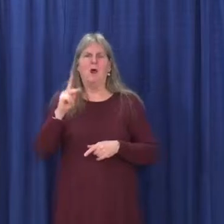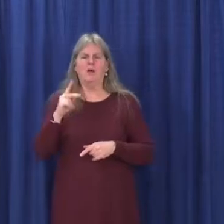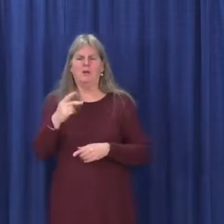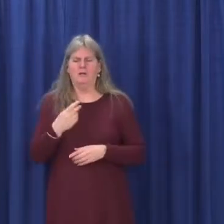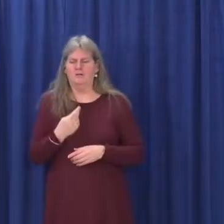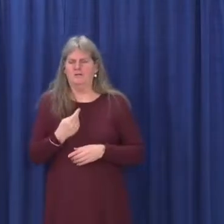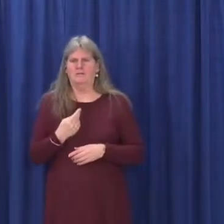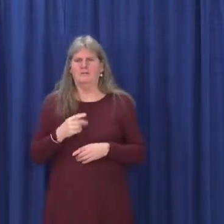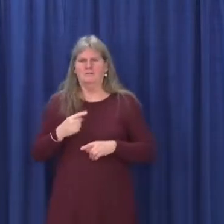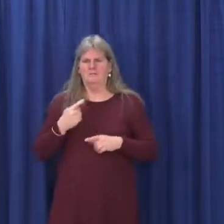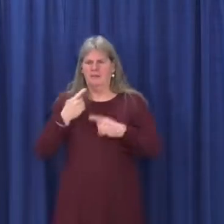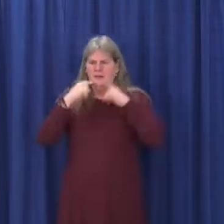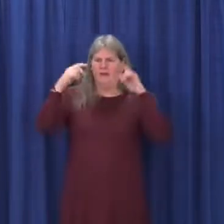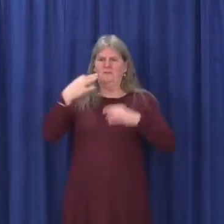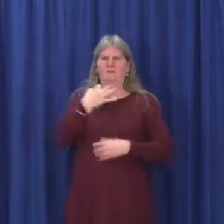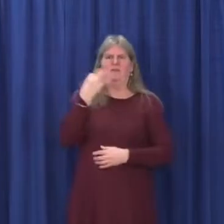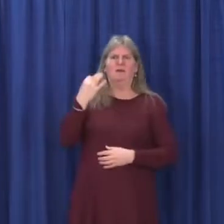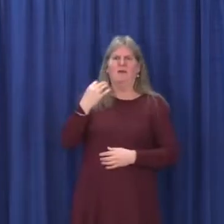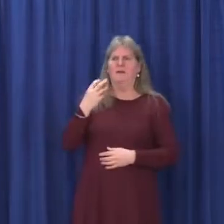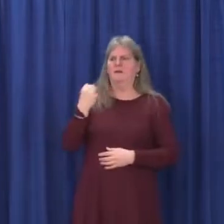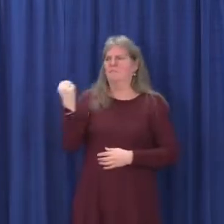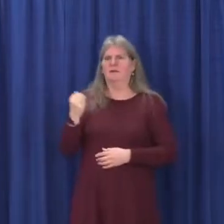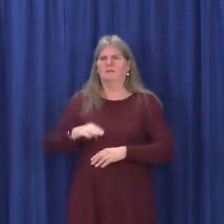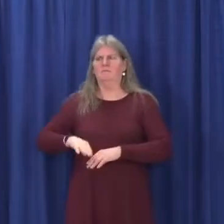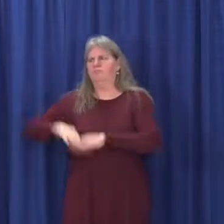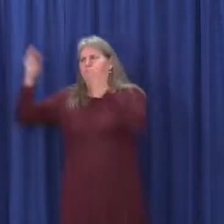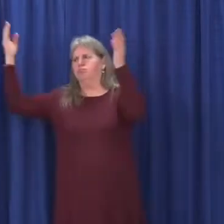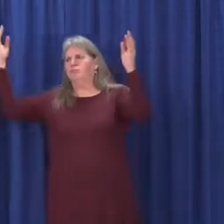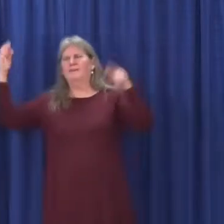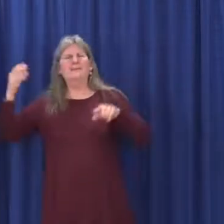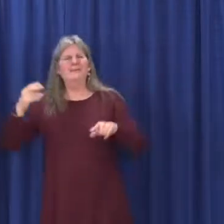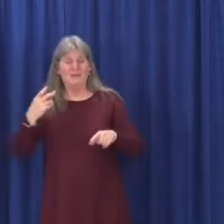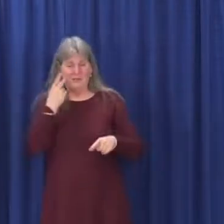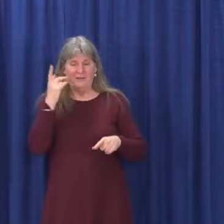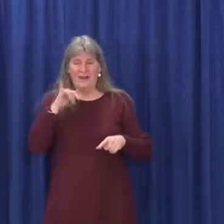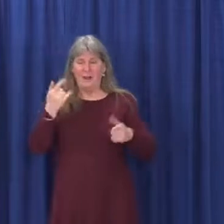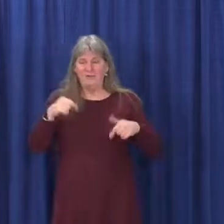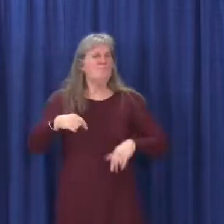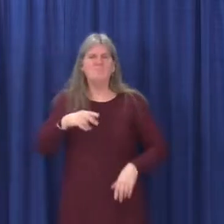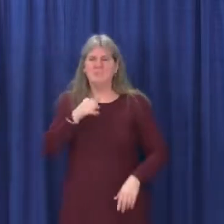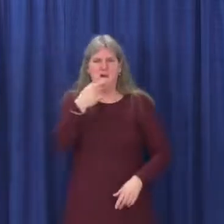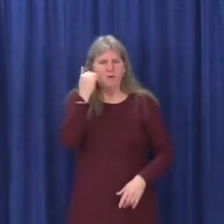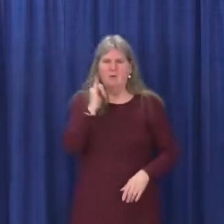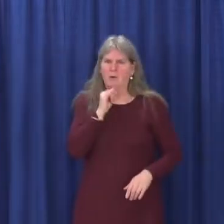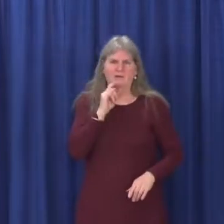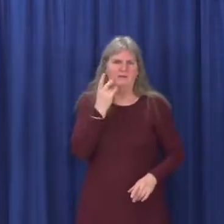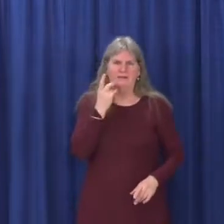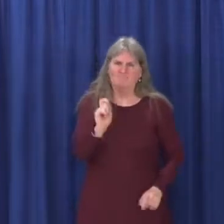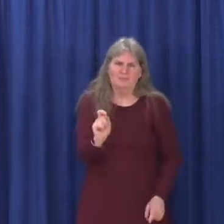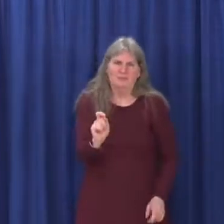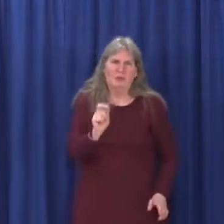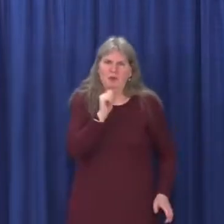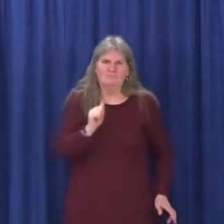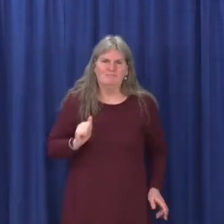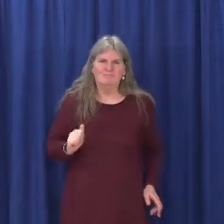everything's going to change. You're not, as you can tell, you're not going to see that from us. We're going to be-- it's going very calculated on how we